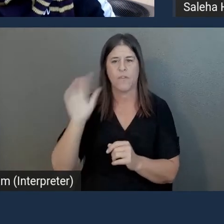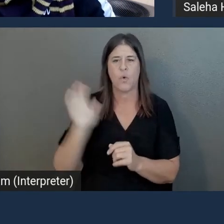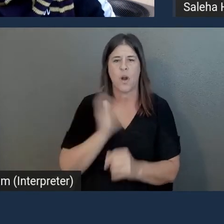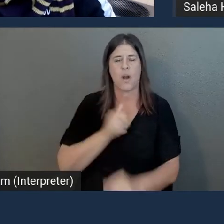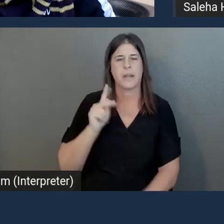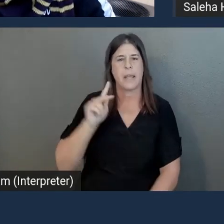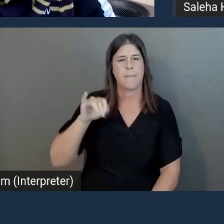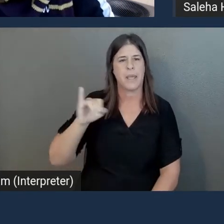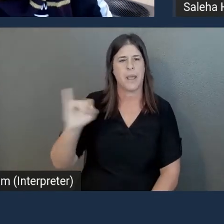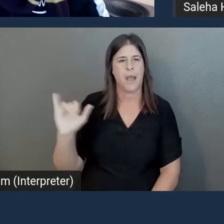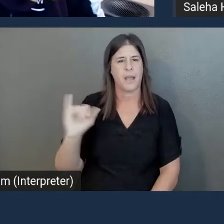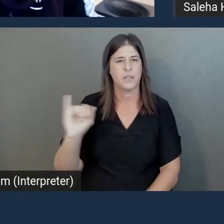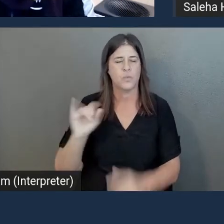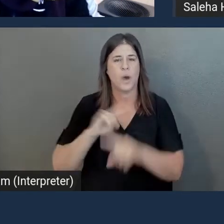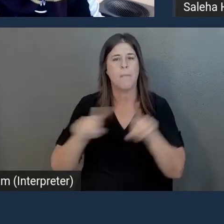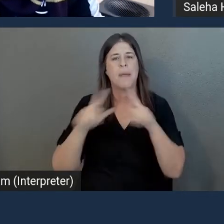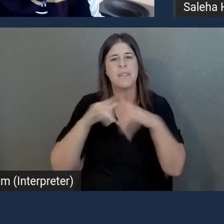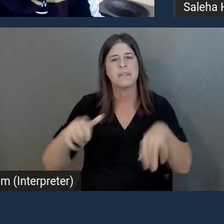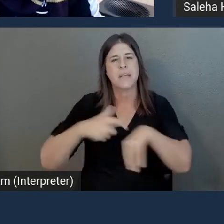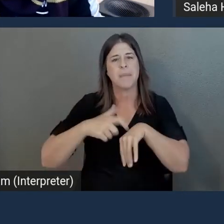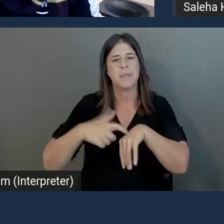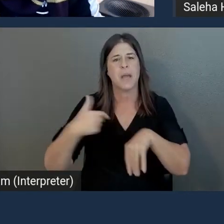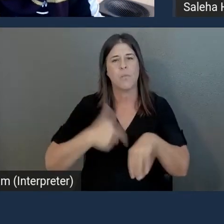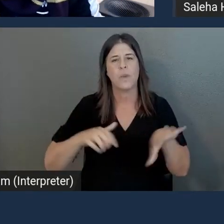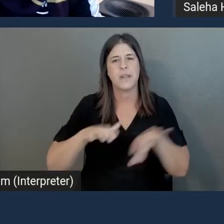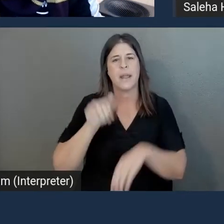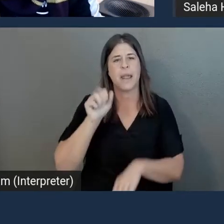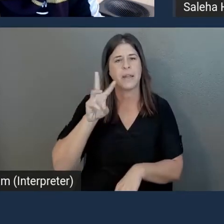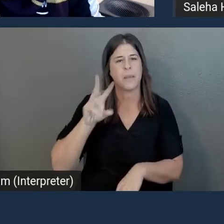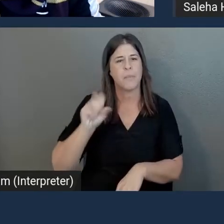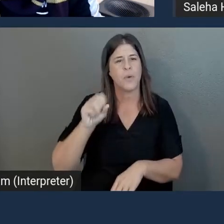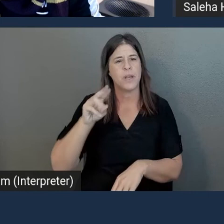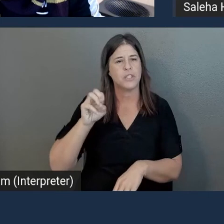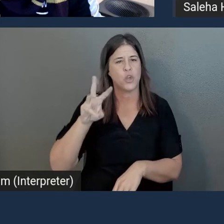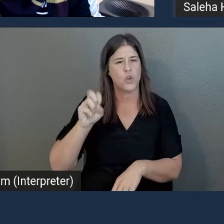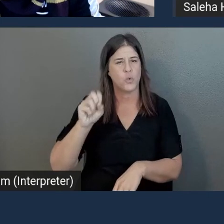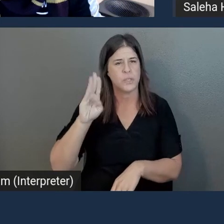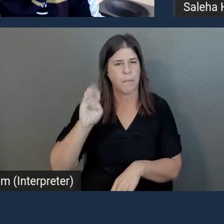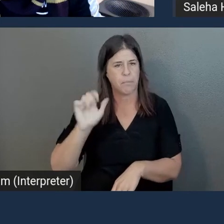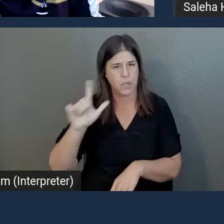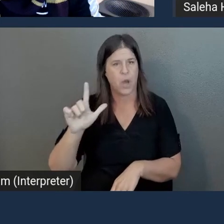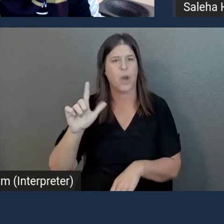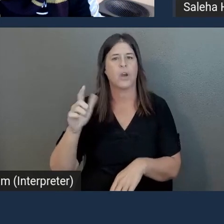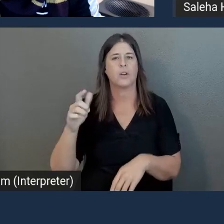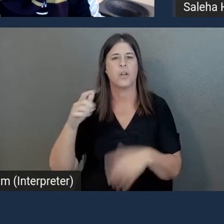we did a release and AWS news blog recently at the time of launch this week, actually,